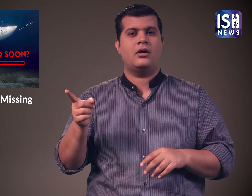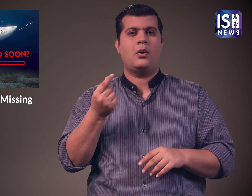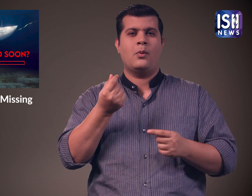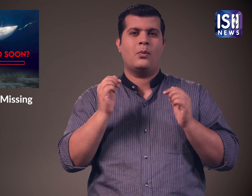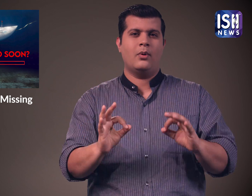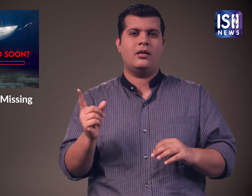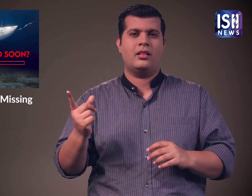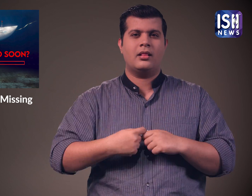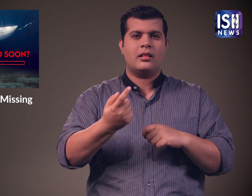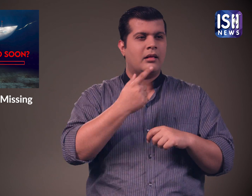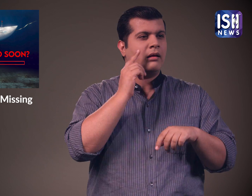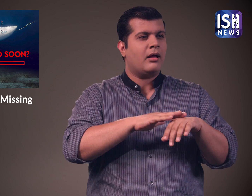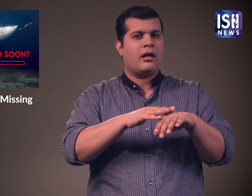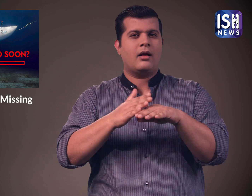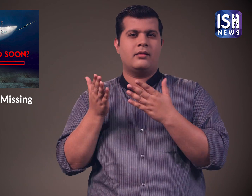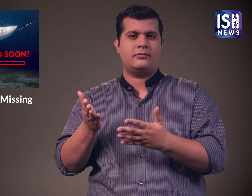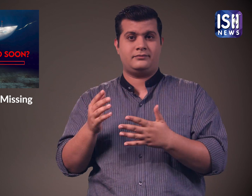Since he is so rich he can do such activities.